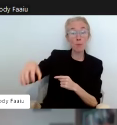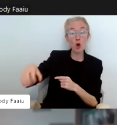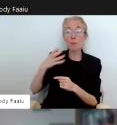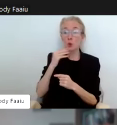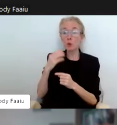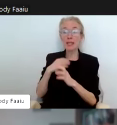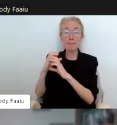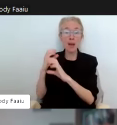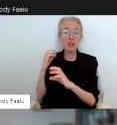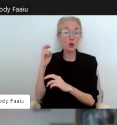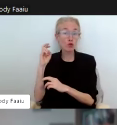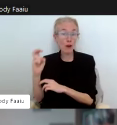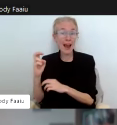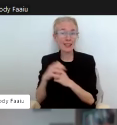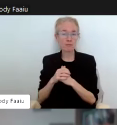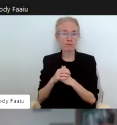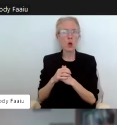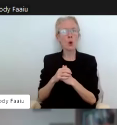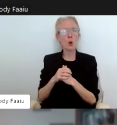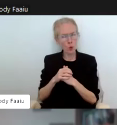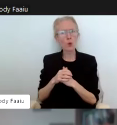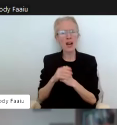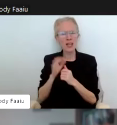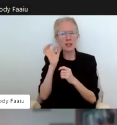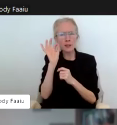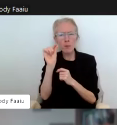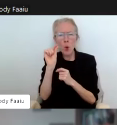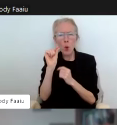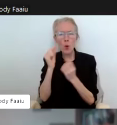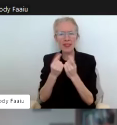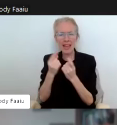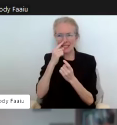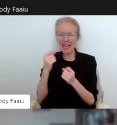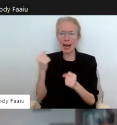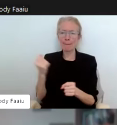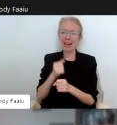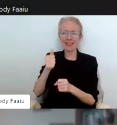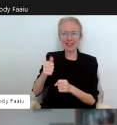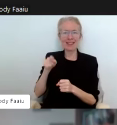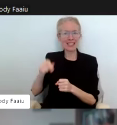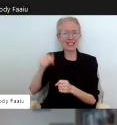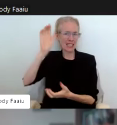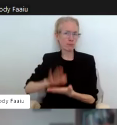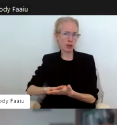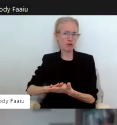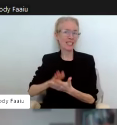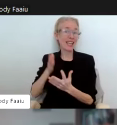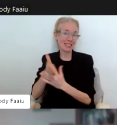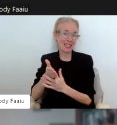can be the decider between whether or not you leave your house. I